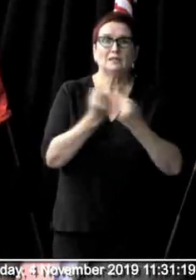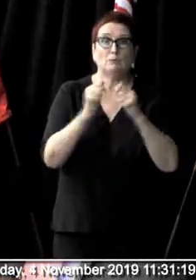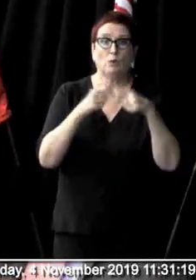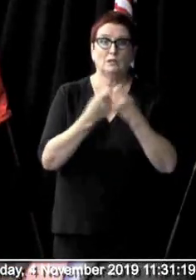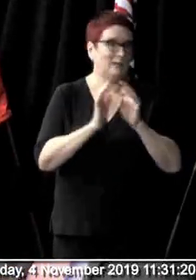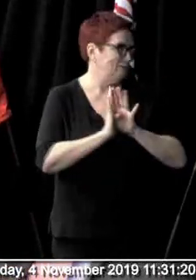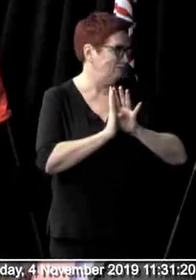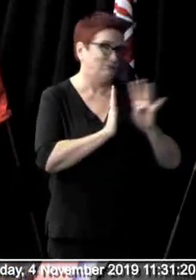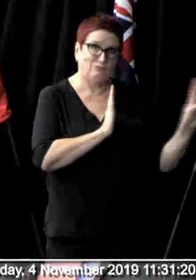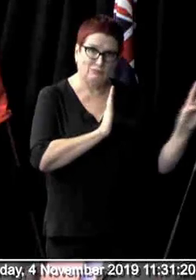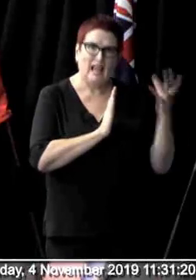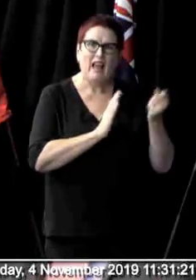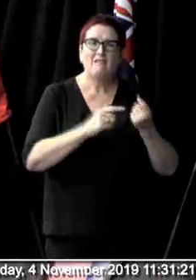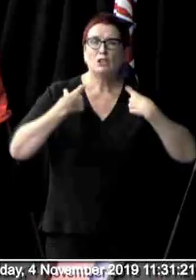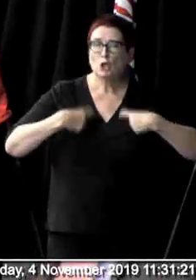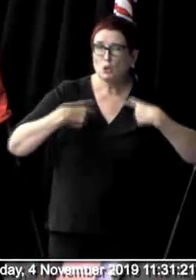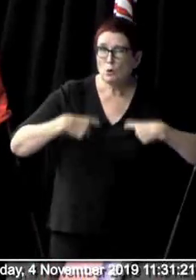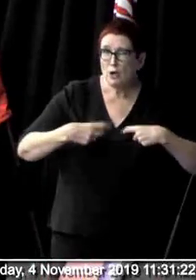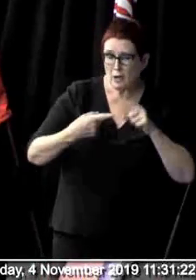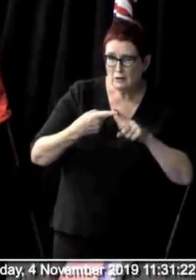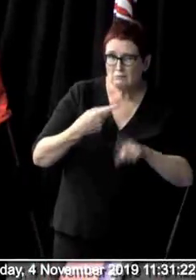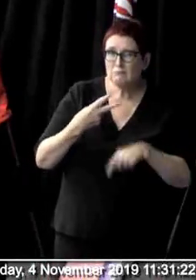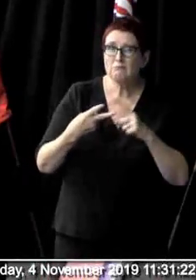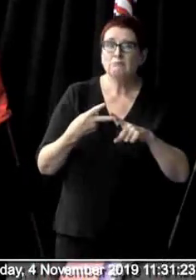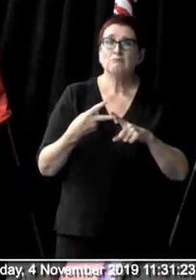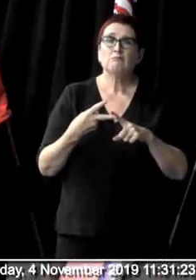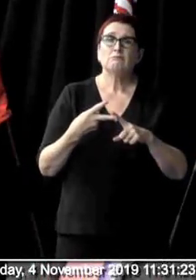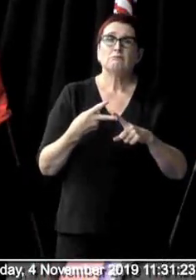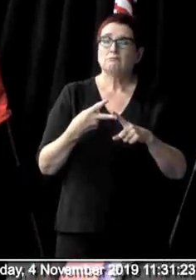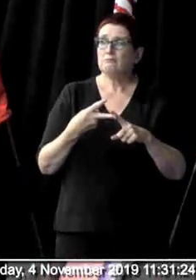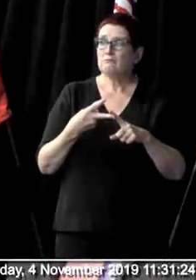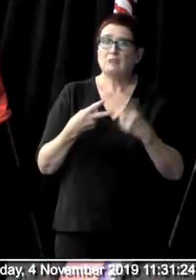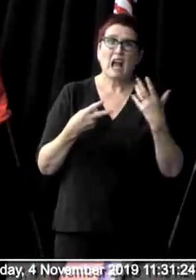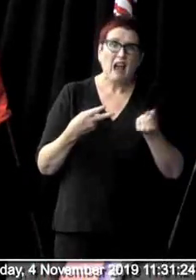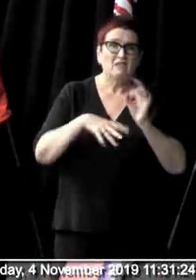who are made up of social workers and counsellors...